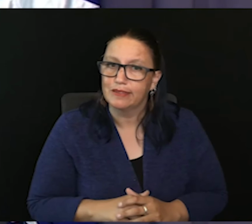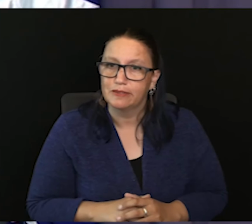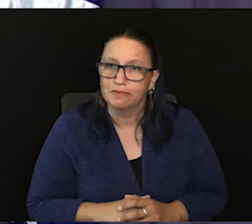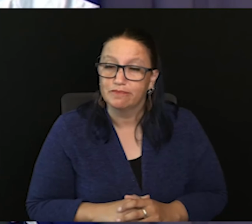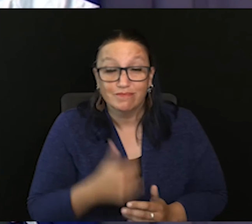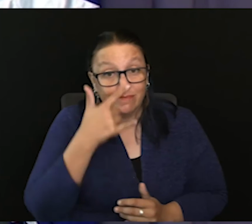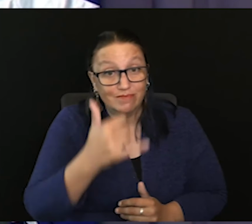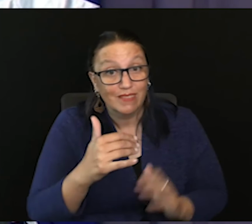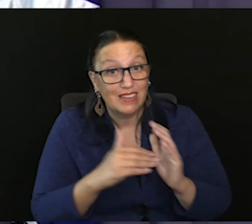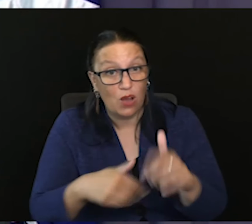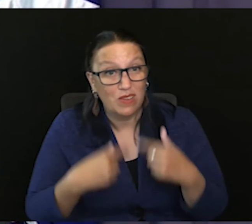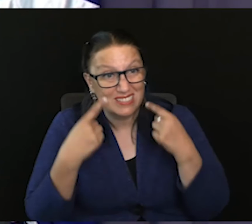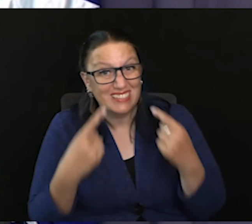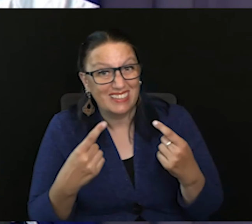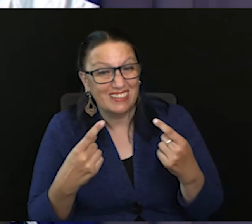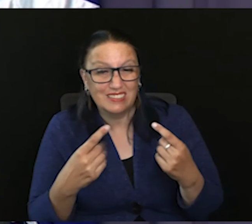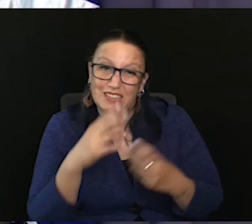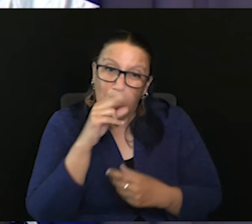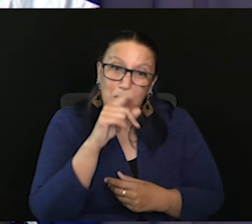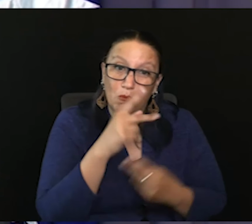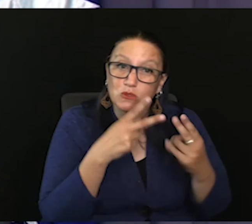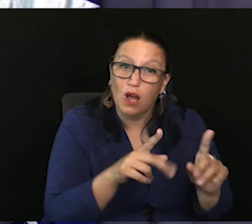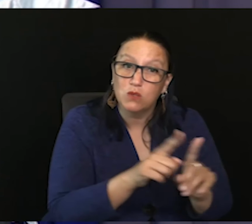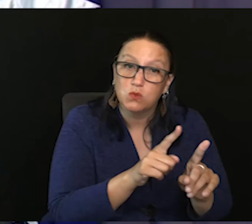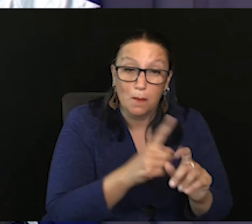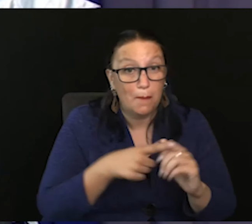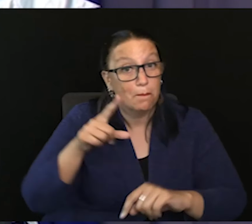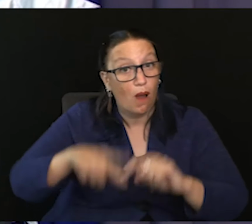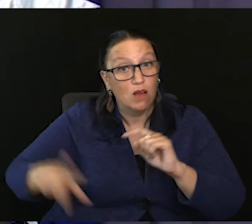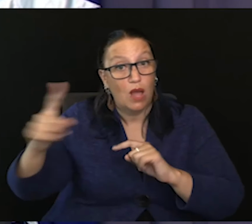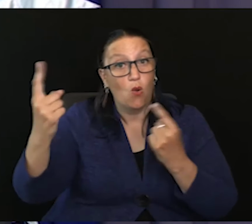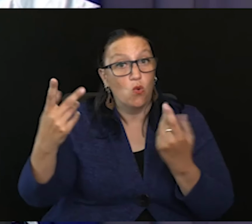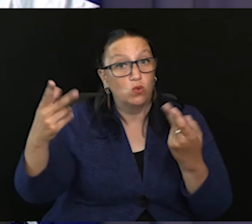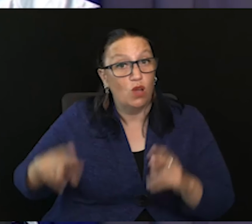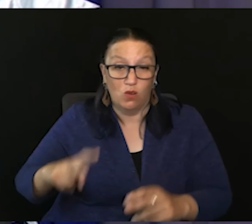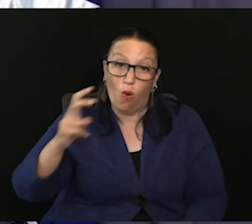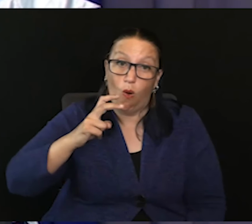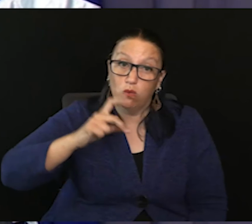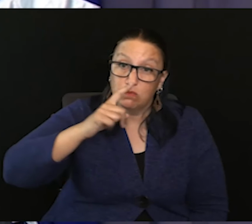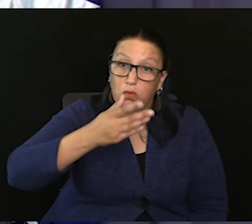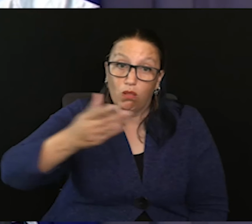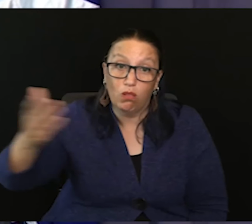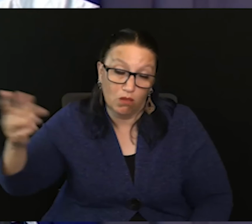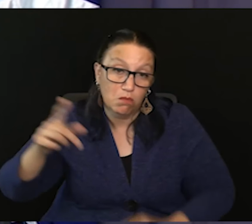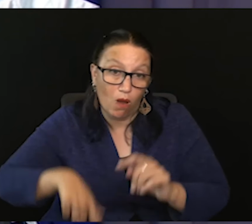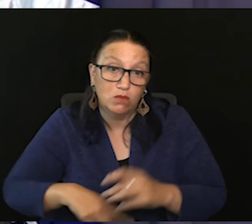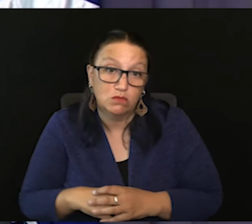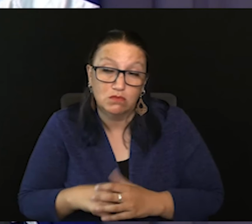where while we are sadly seeing some younger deaths, it's still largely the older people. If you look at the proportion of people who are dying of COVID,